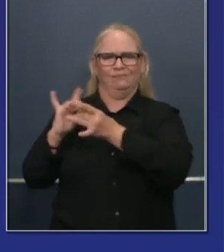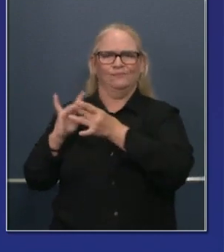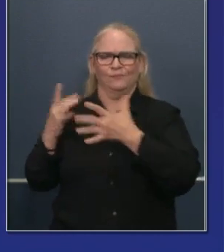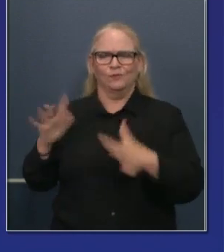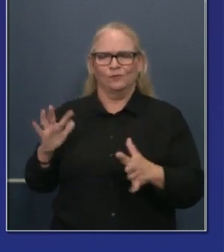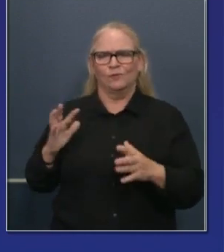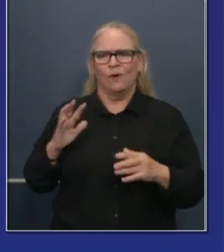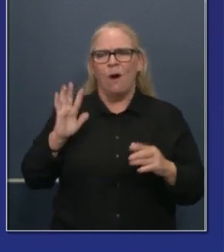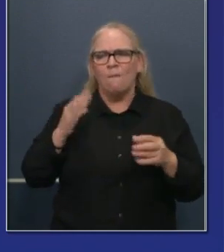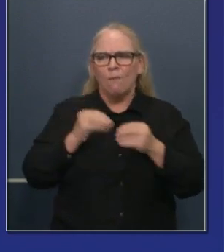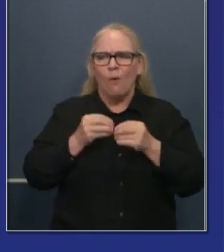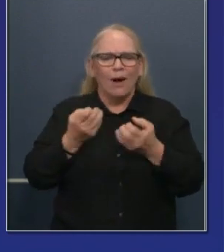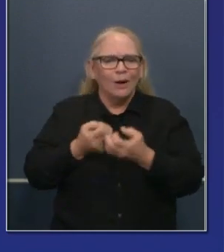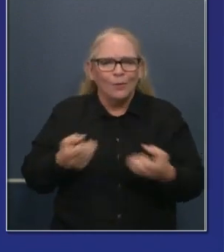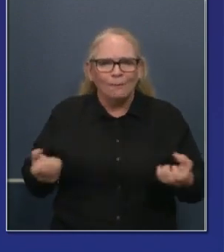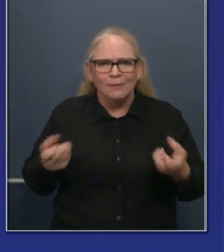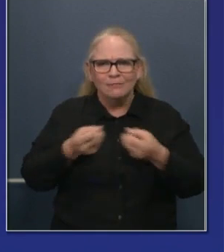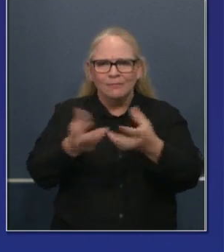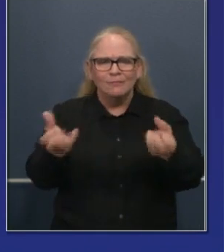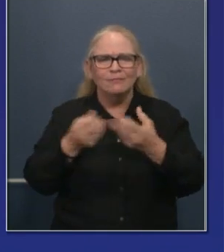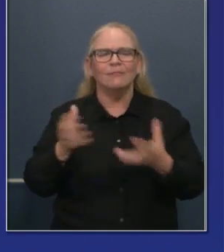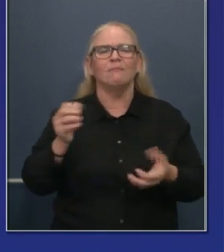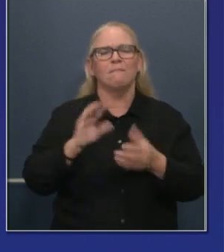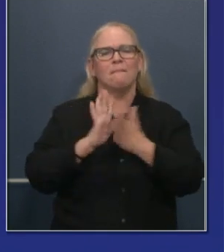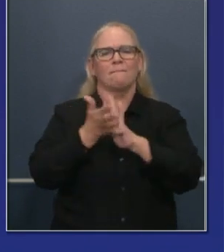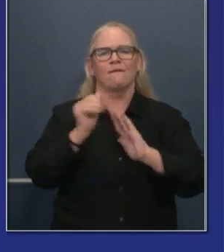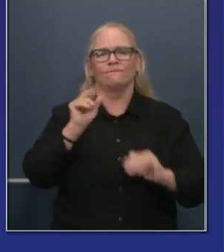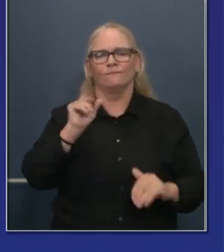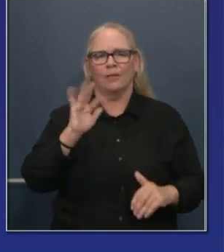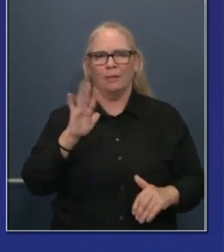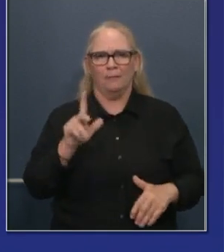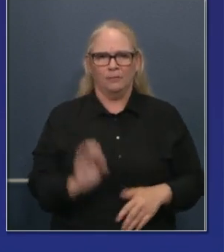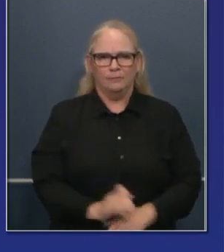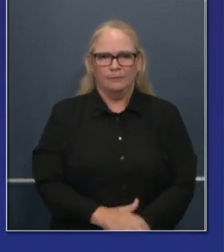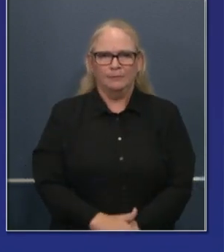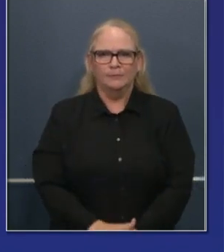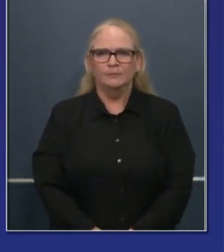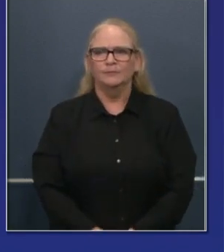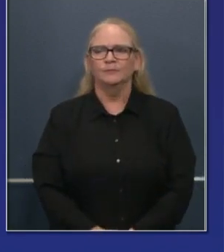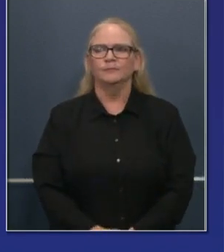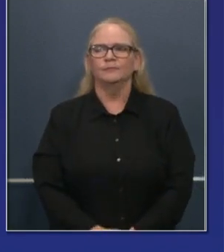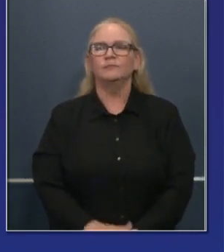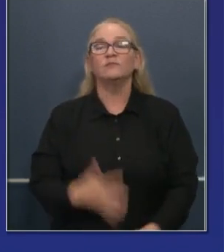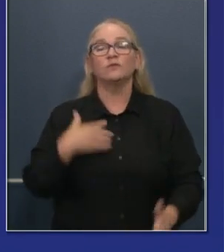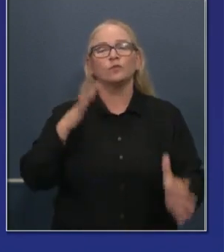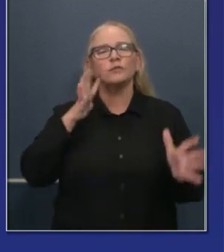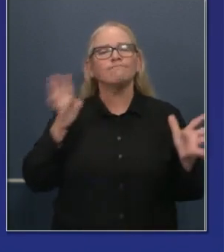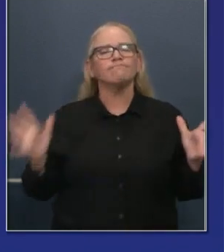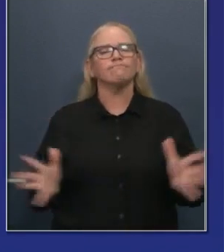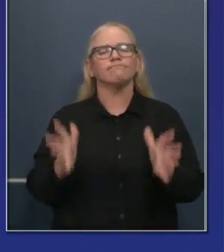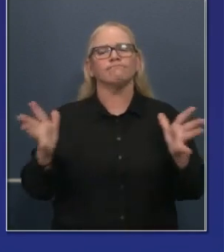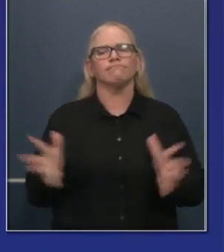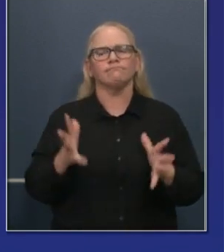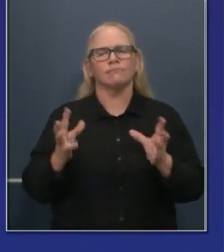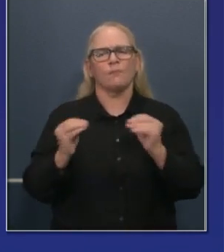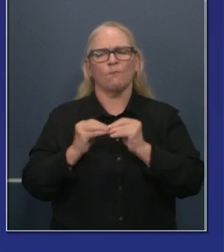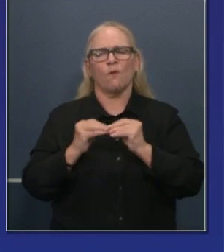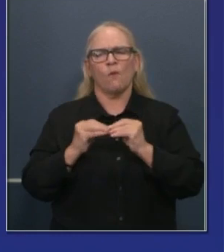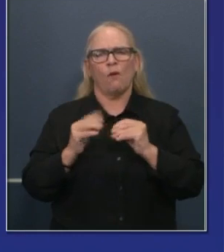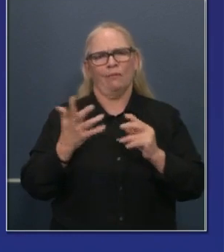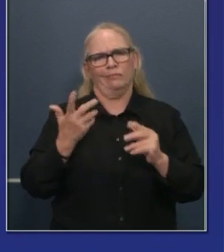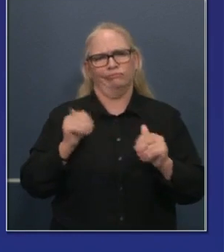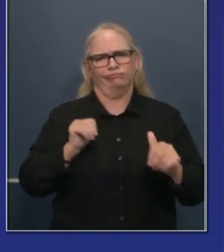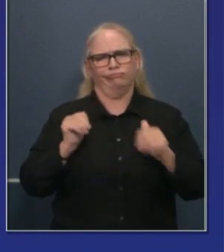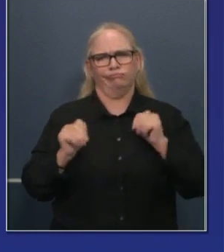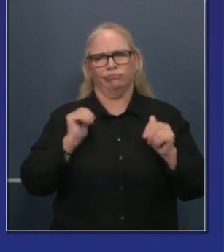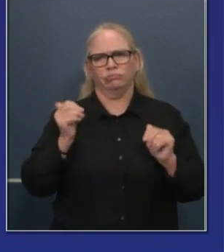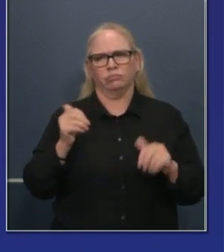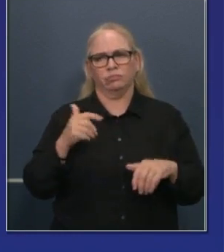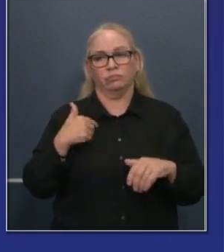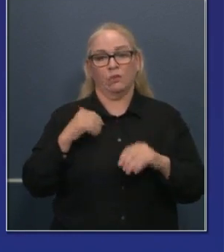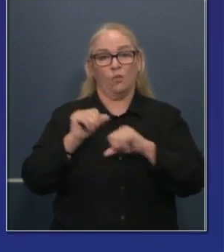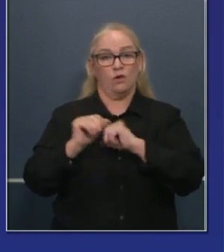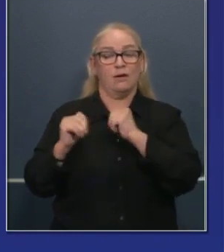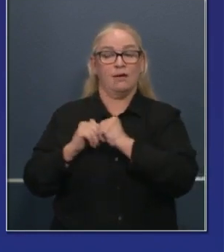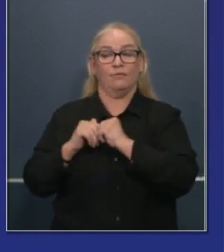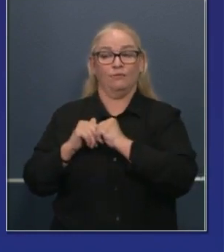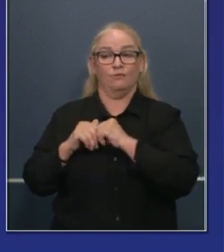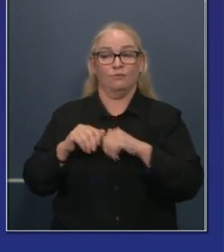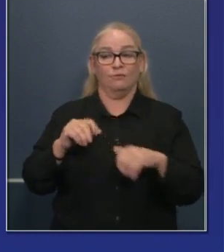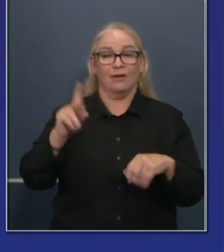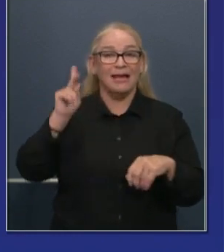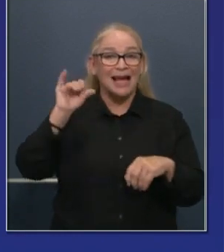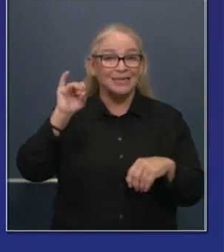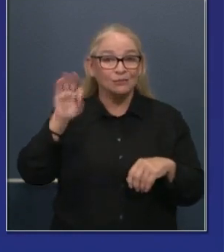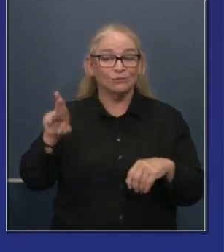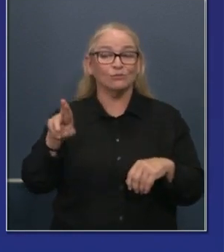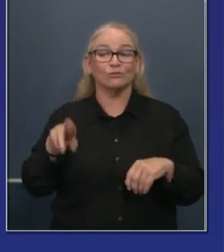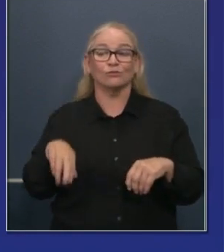THAT IS WHY HE ANNOUNCED ON MULTIPLE OCCASIONS OUR EFFORTS IN THAT SPACE, INCLUDING ENCOURAGING NEWS ON TESTING AS IT RELATES TO THE FDA FINALLY MOVING ON PULLED TESTING.